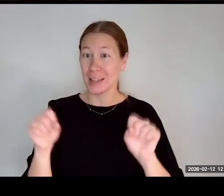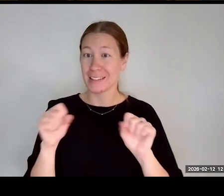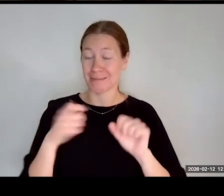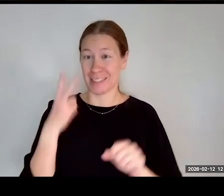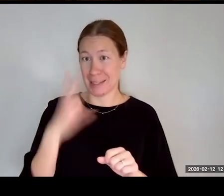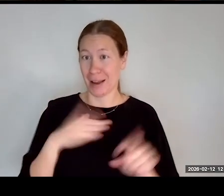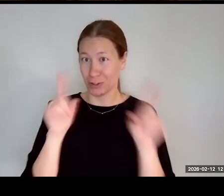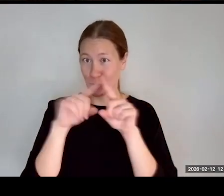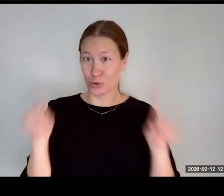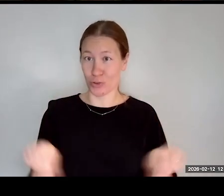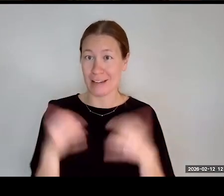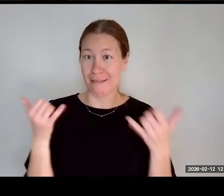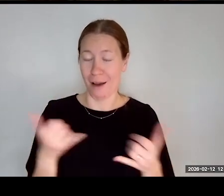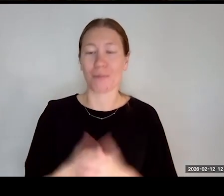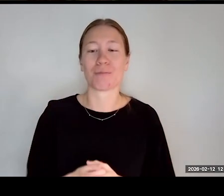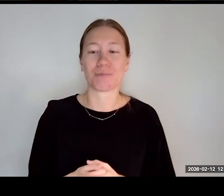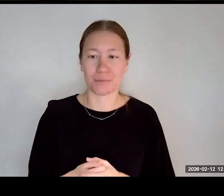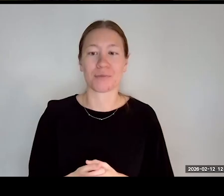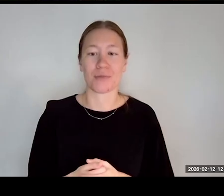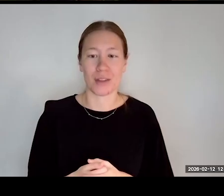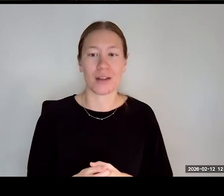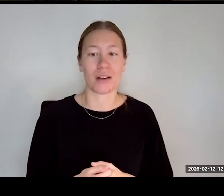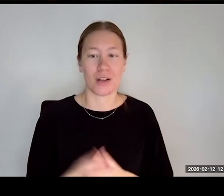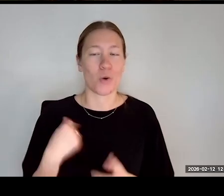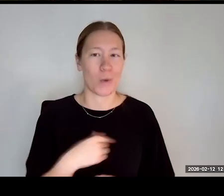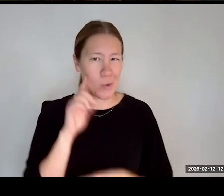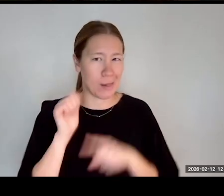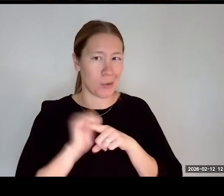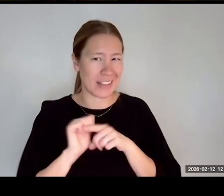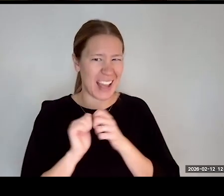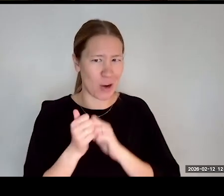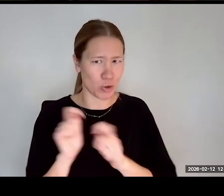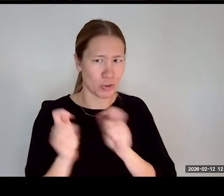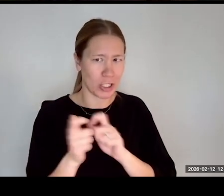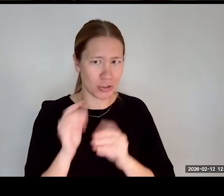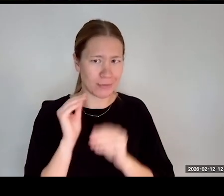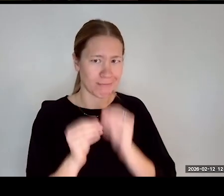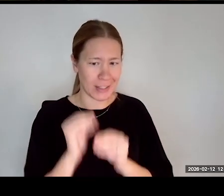of these elements and how to apply changes. Before I move into that, are there any questions about this